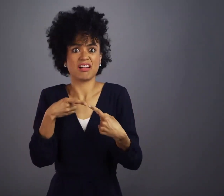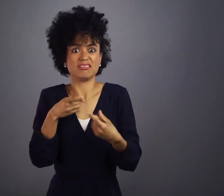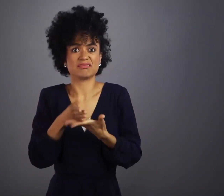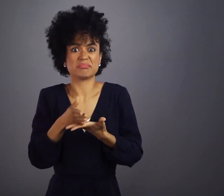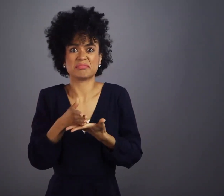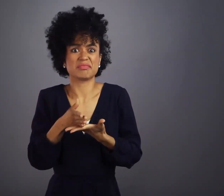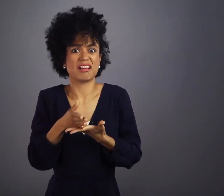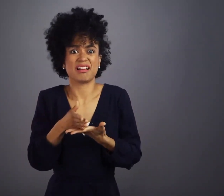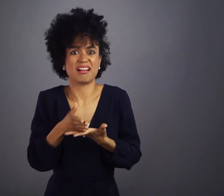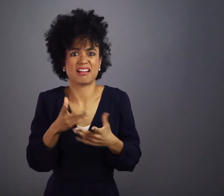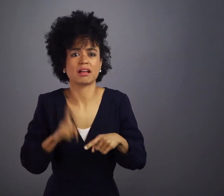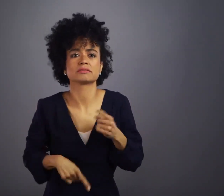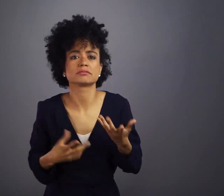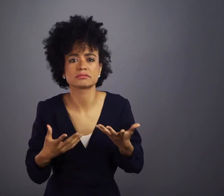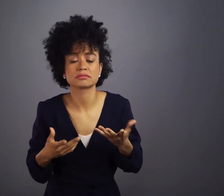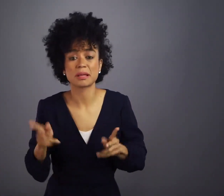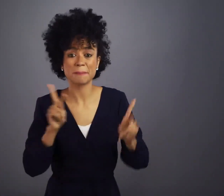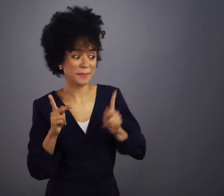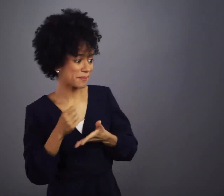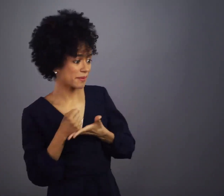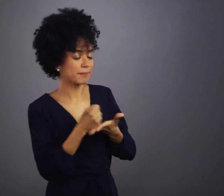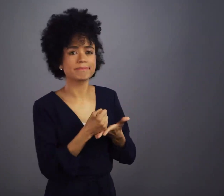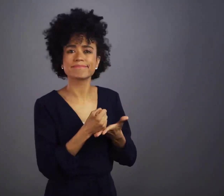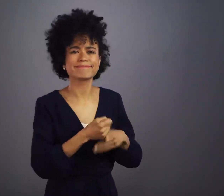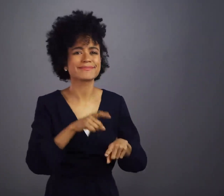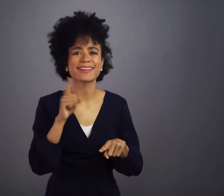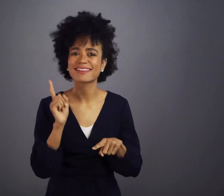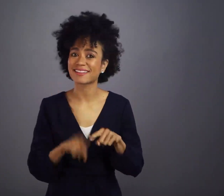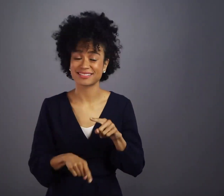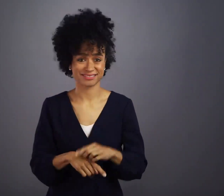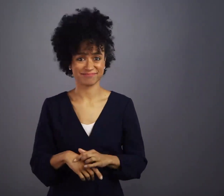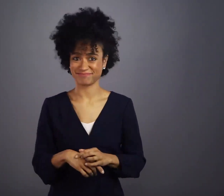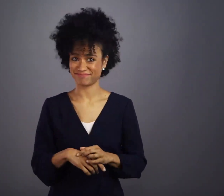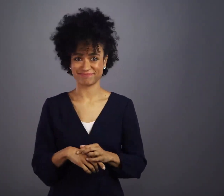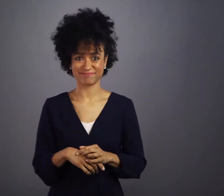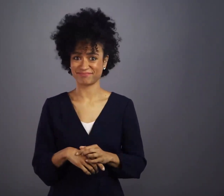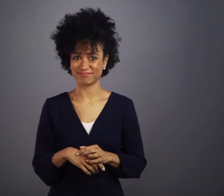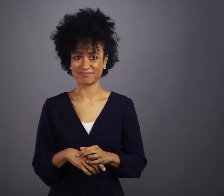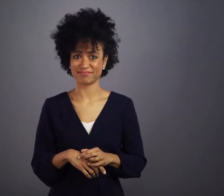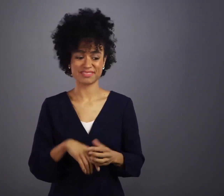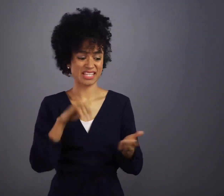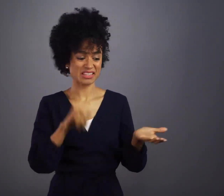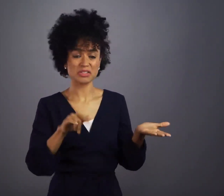We are not sure why, once a certain point is reached, little can be done for him.